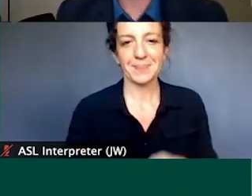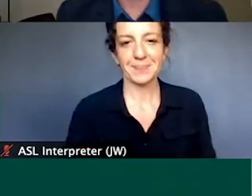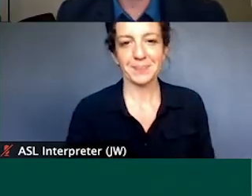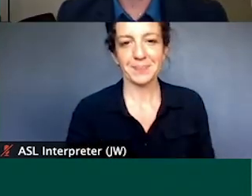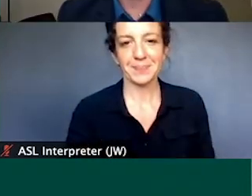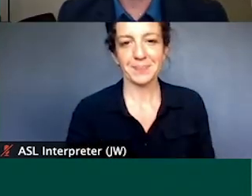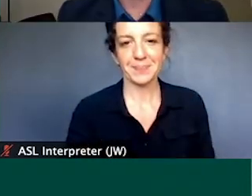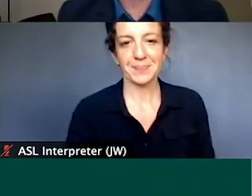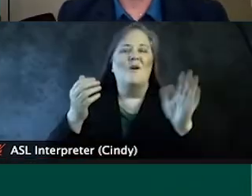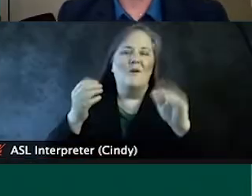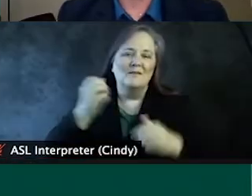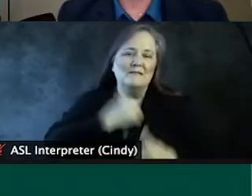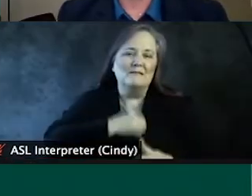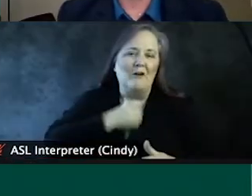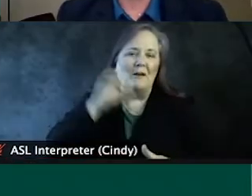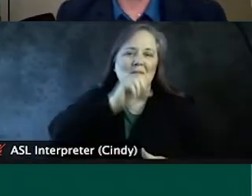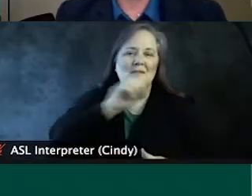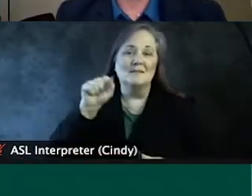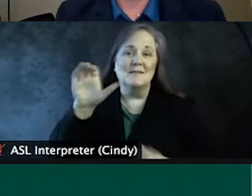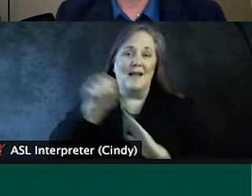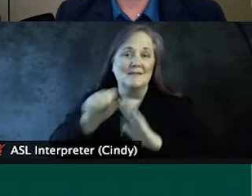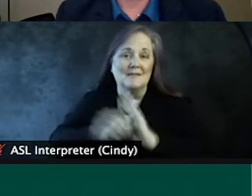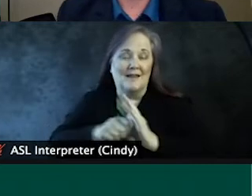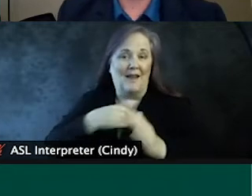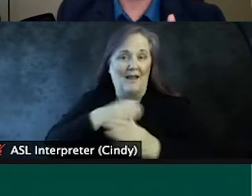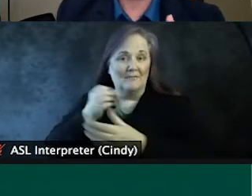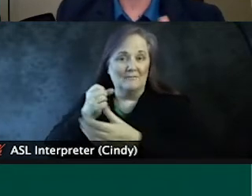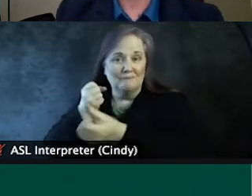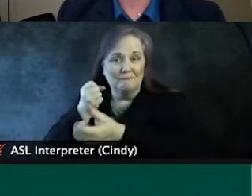We do know that enrollments decreased in those groups at the UCs, for example.